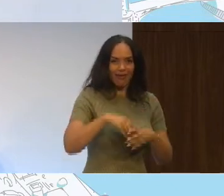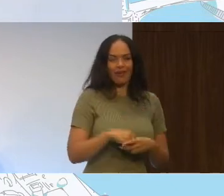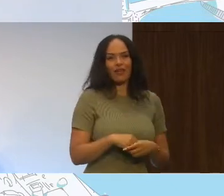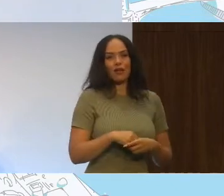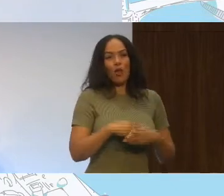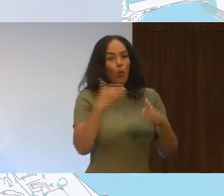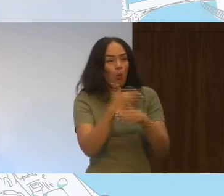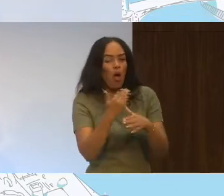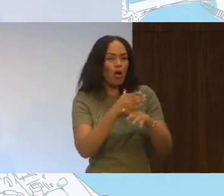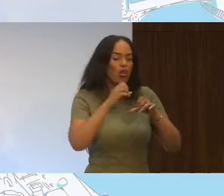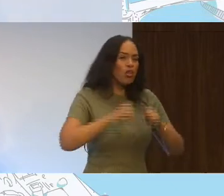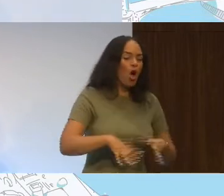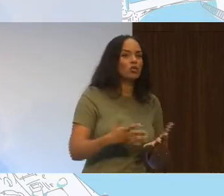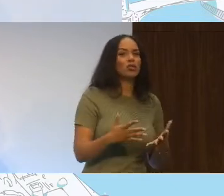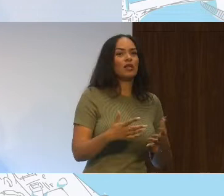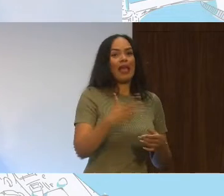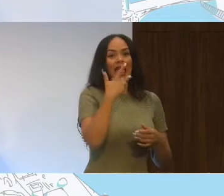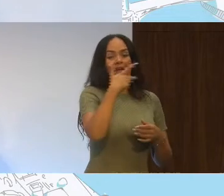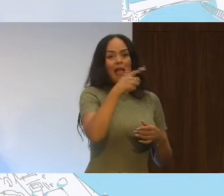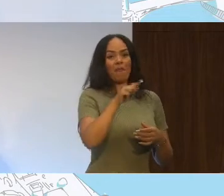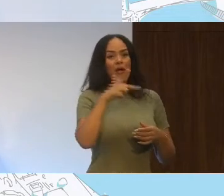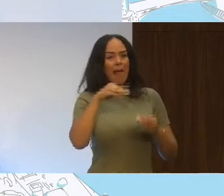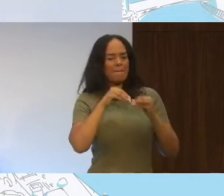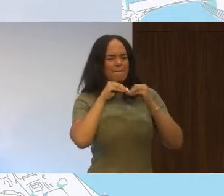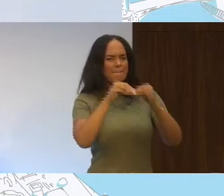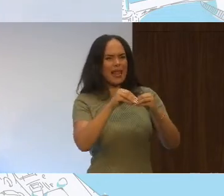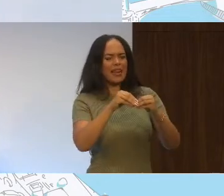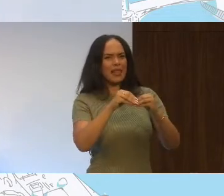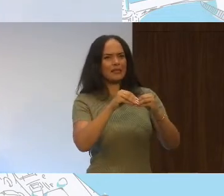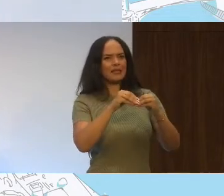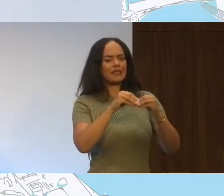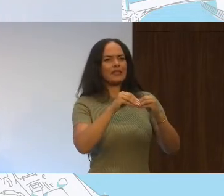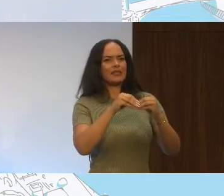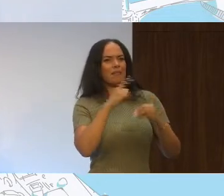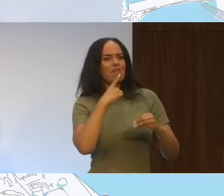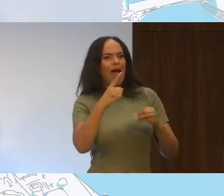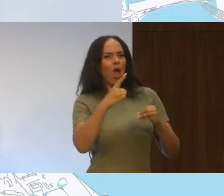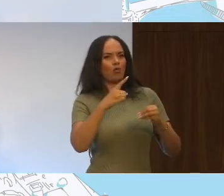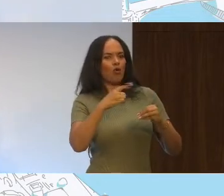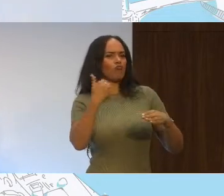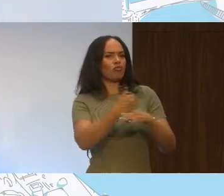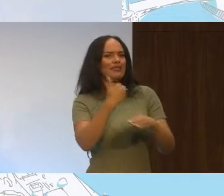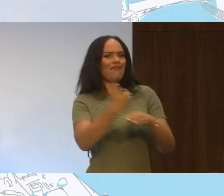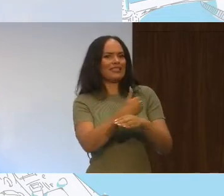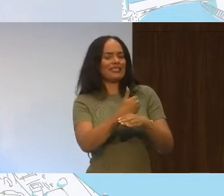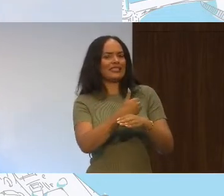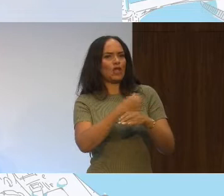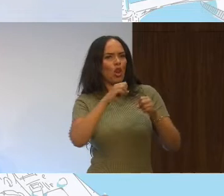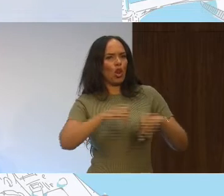for the £8.8 billion of lost productivity annually for the uncountable, immeasurable cost in human terms.